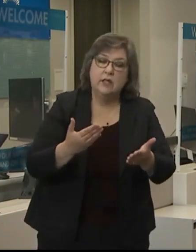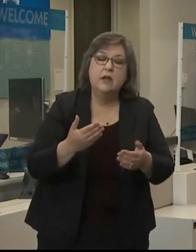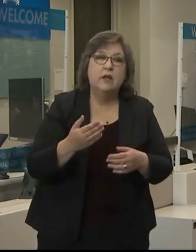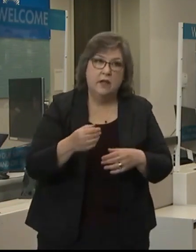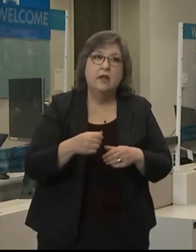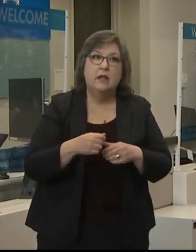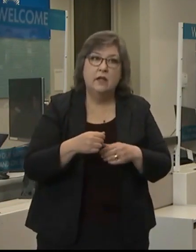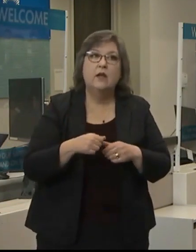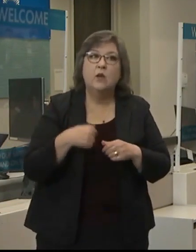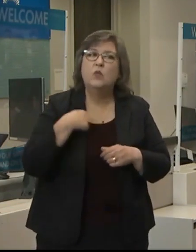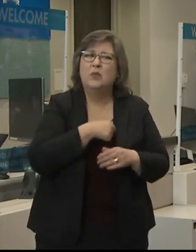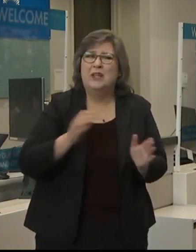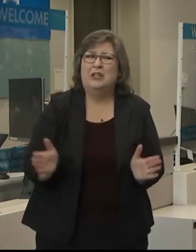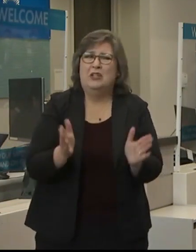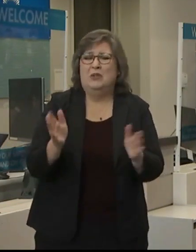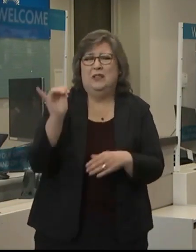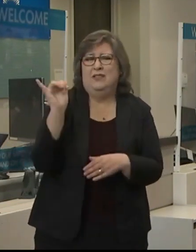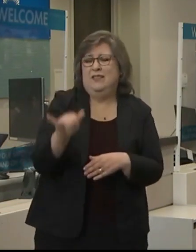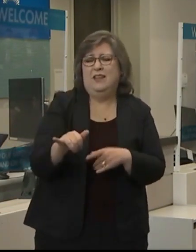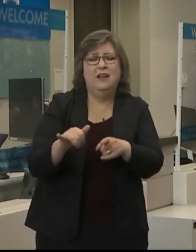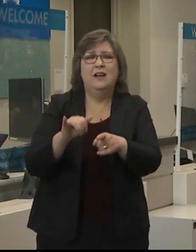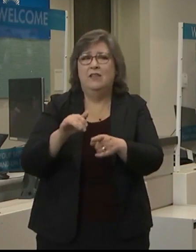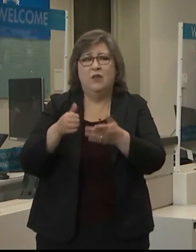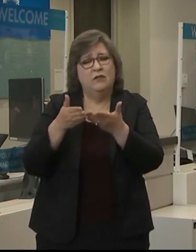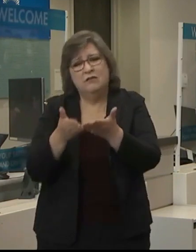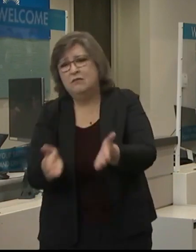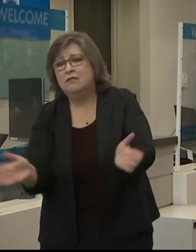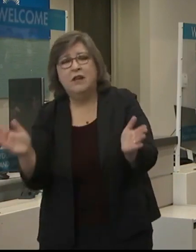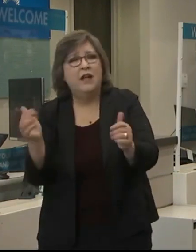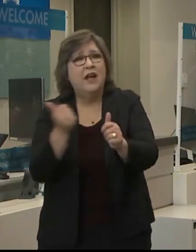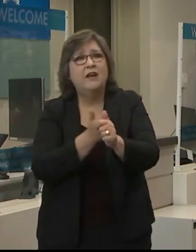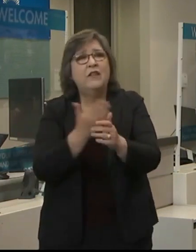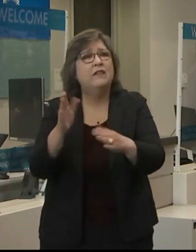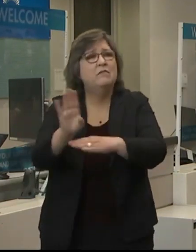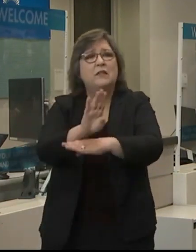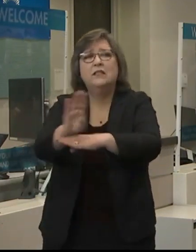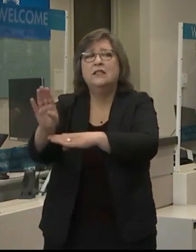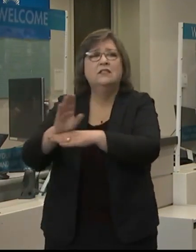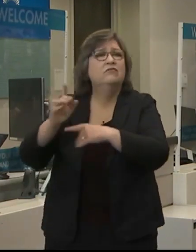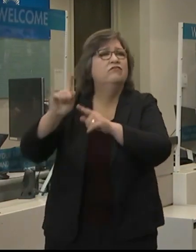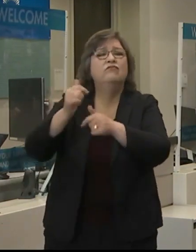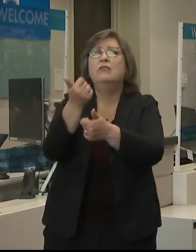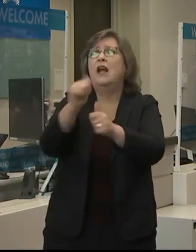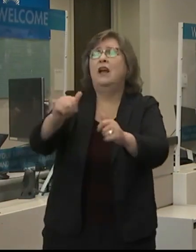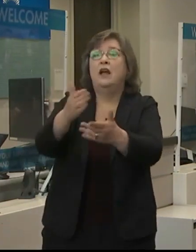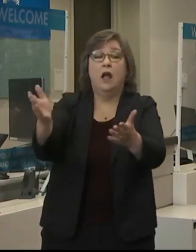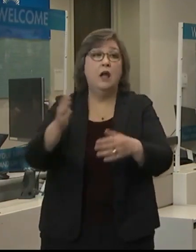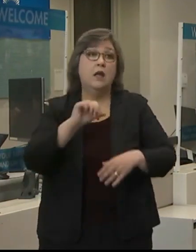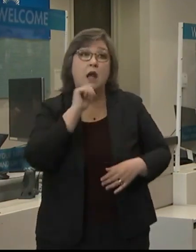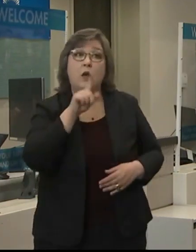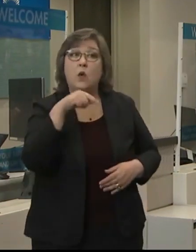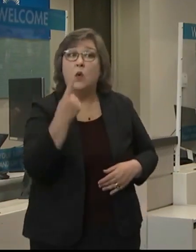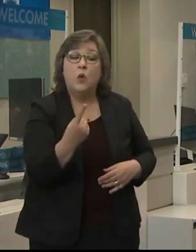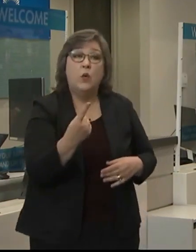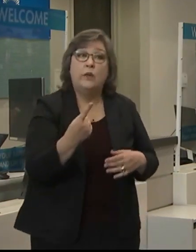across the spectrum, Not just in these health care settings, but it relates to health care settings in the state of California, dental settings, doctors,